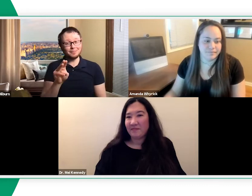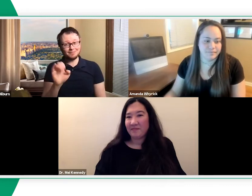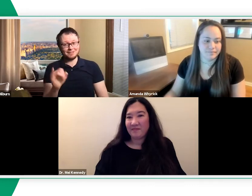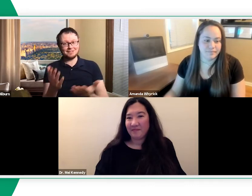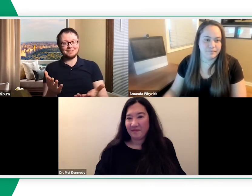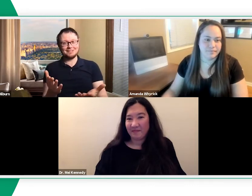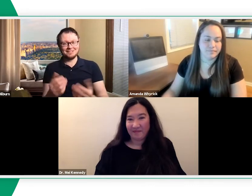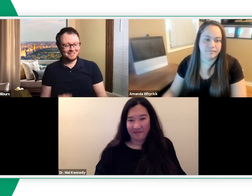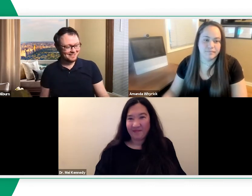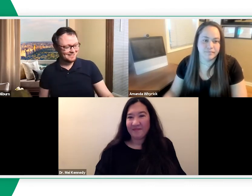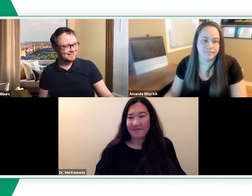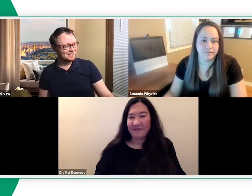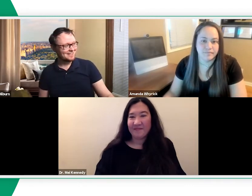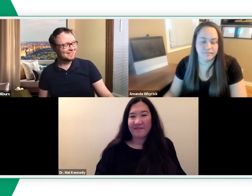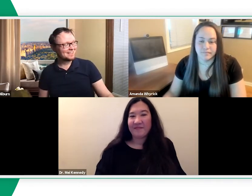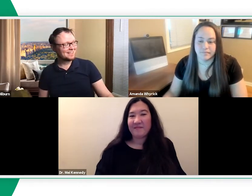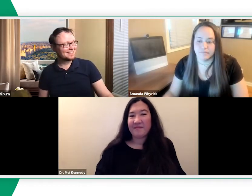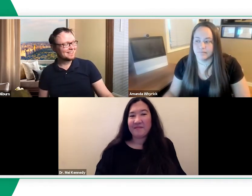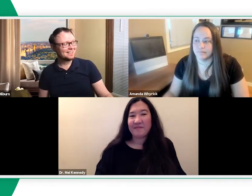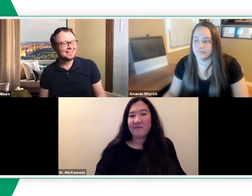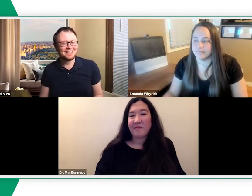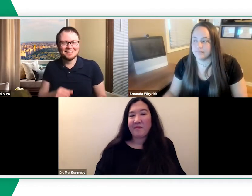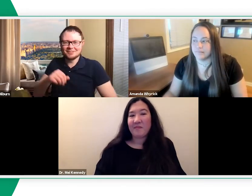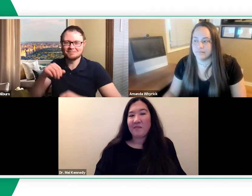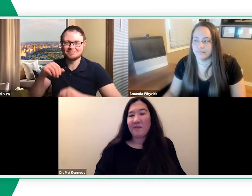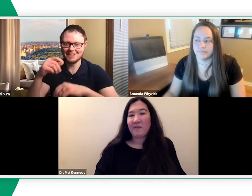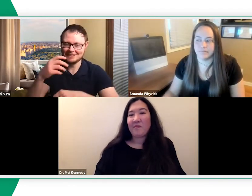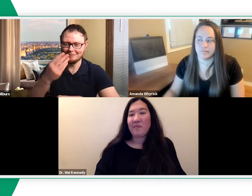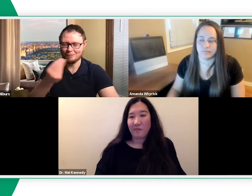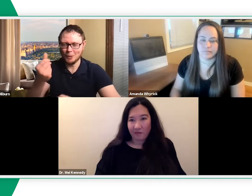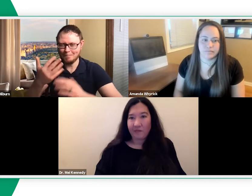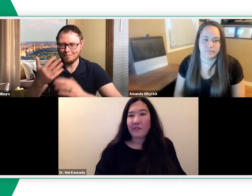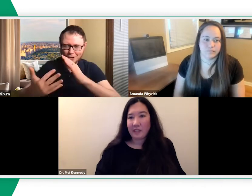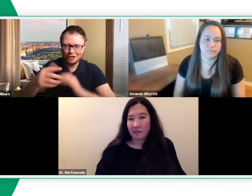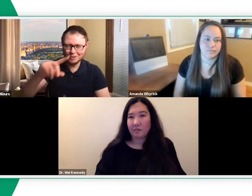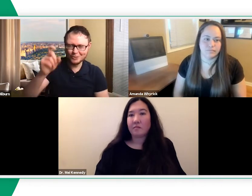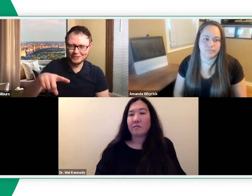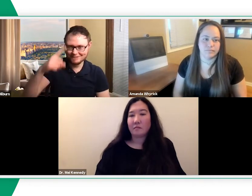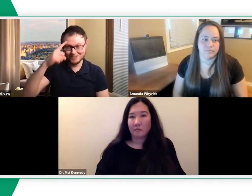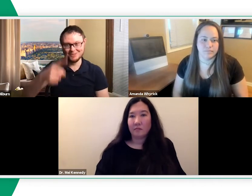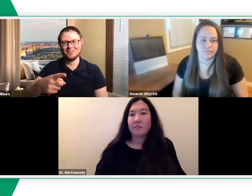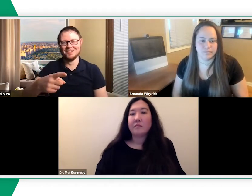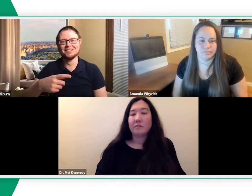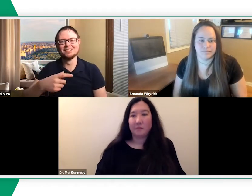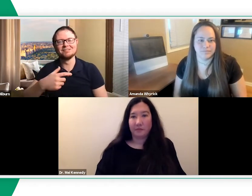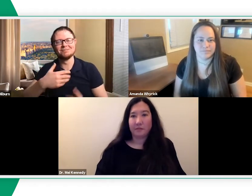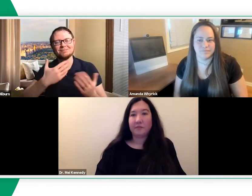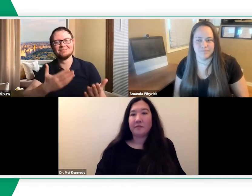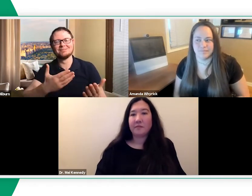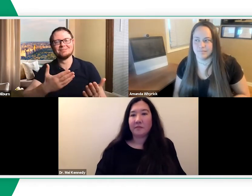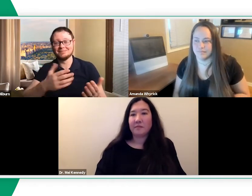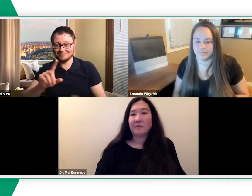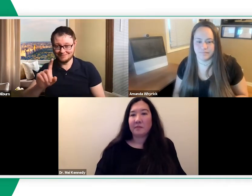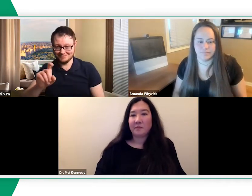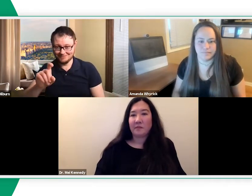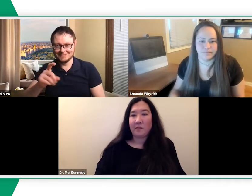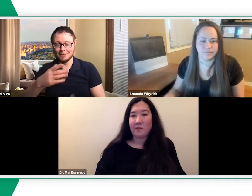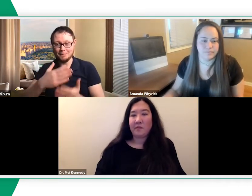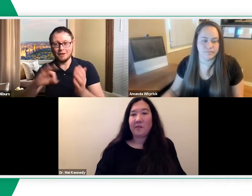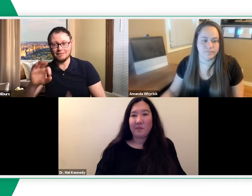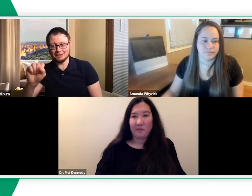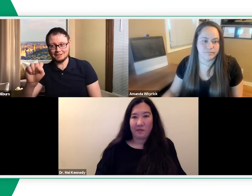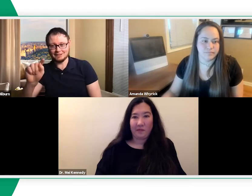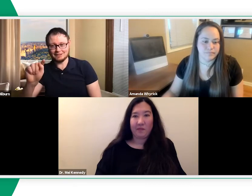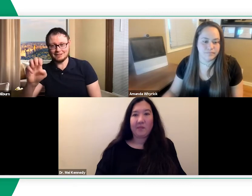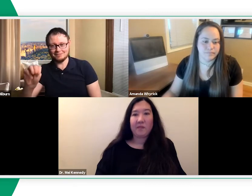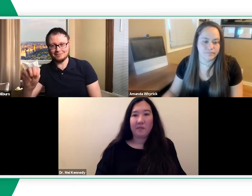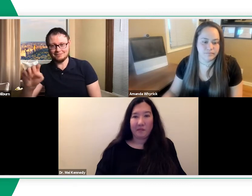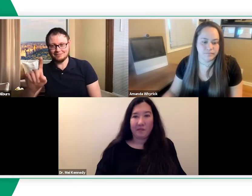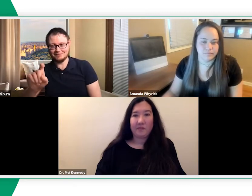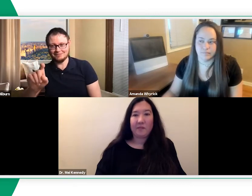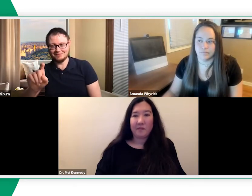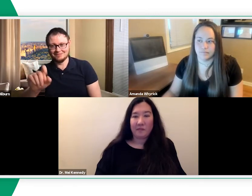Okay, Mei, a few burning questions here for you.